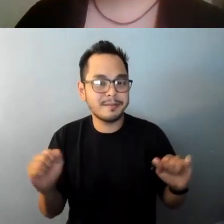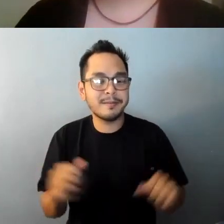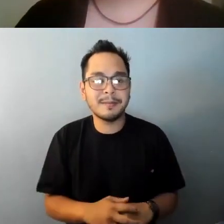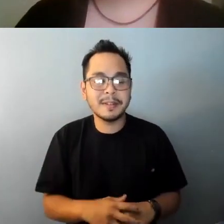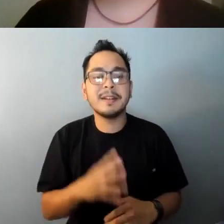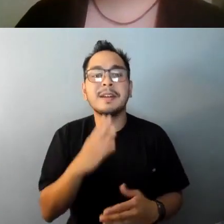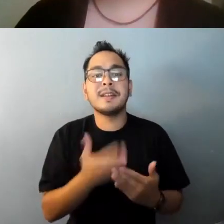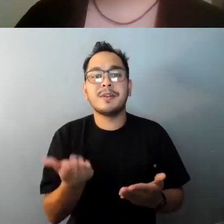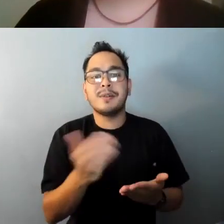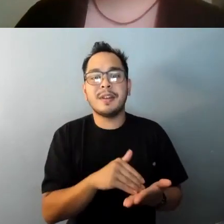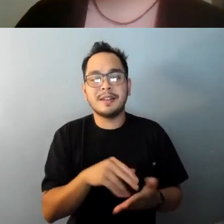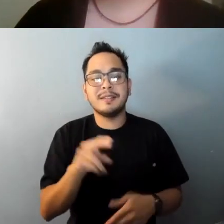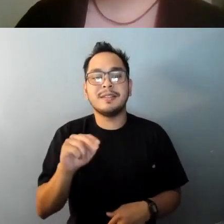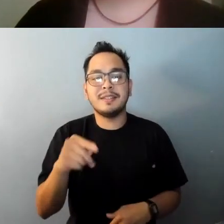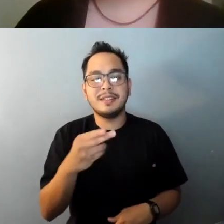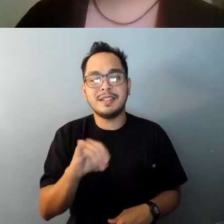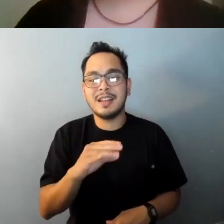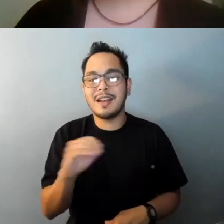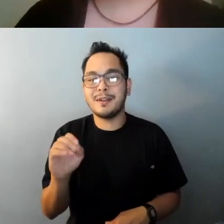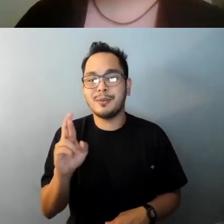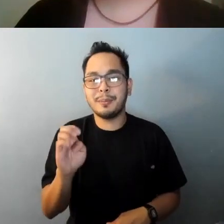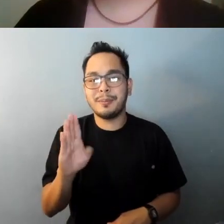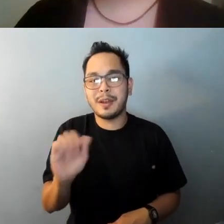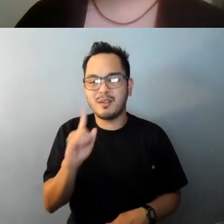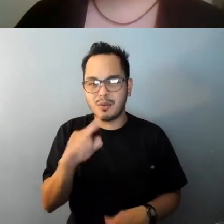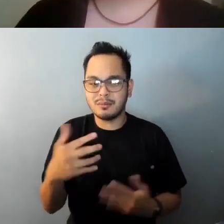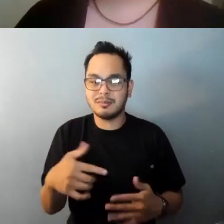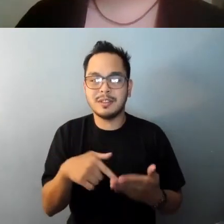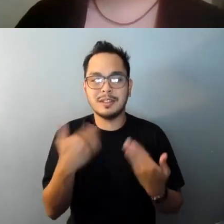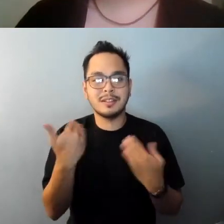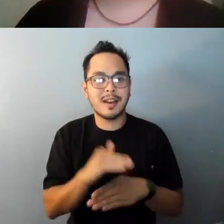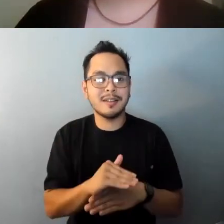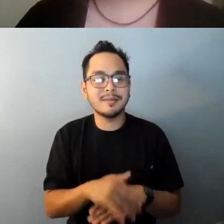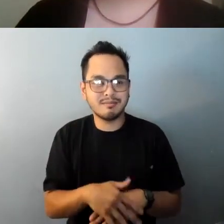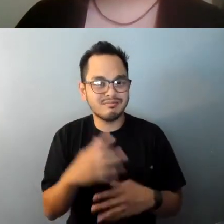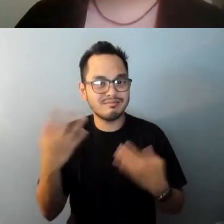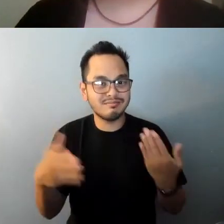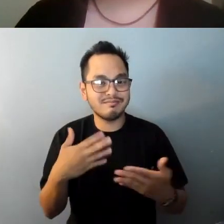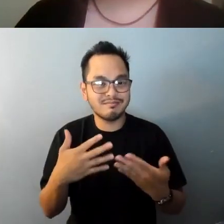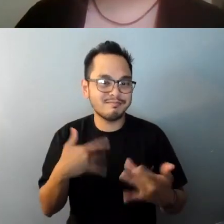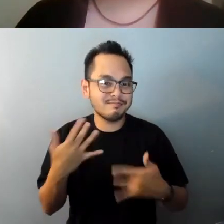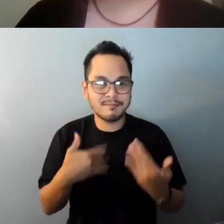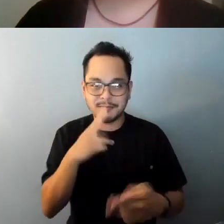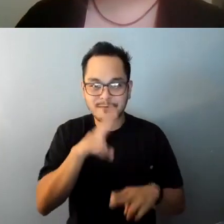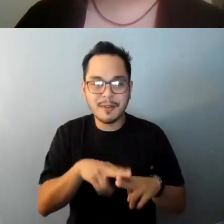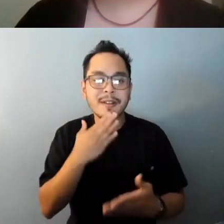thank you again Nghi and Rebecca for this incredible evening, it has been so much fun. Such a huge pleasure. Thank you. ("Live captioning by Ai-Media")